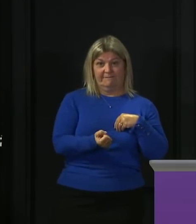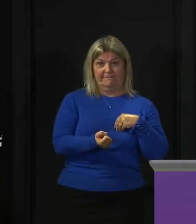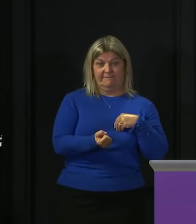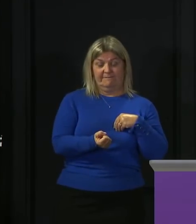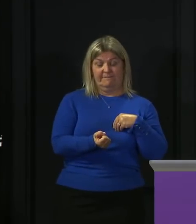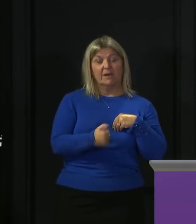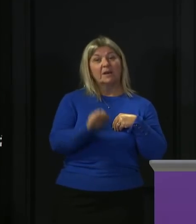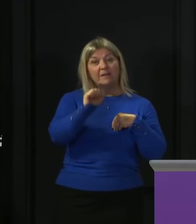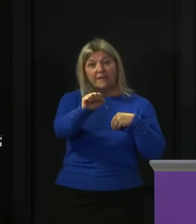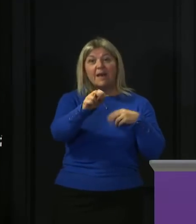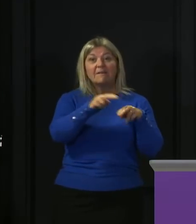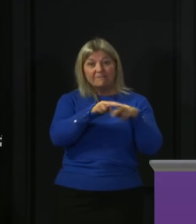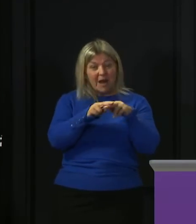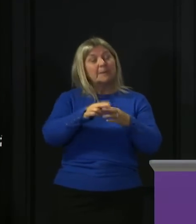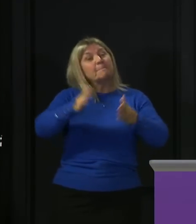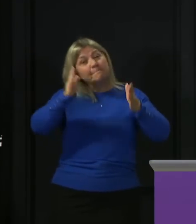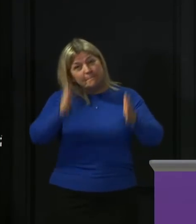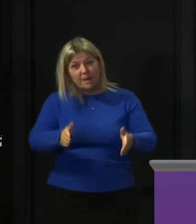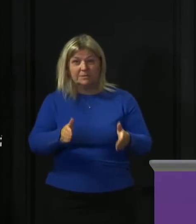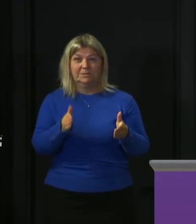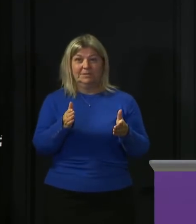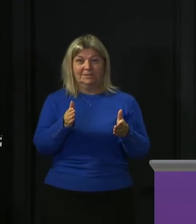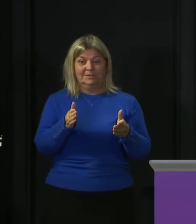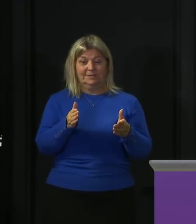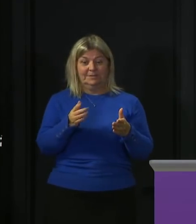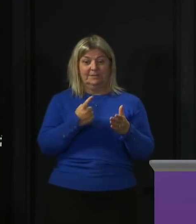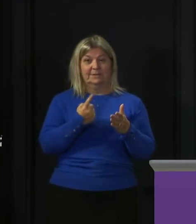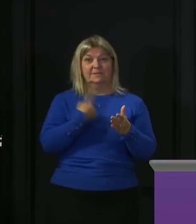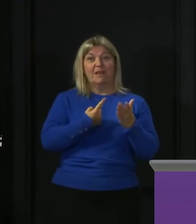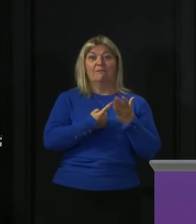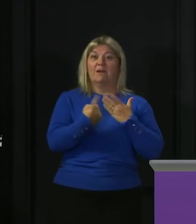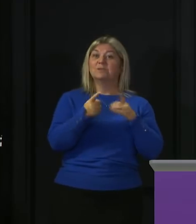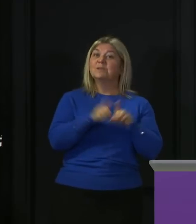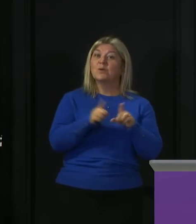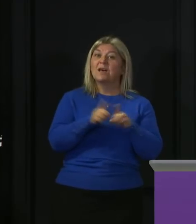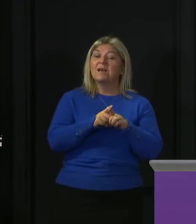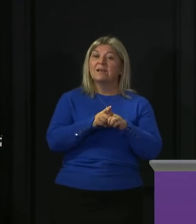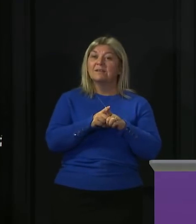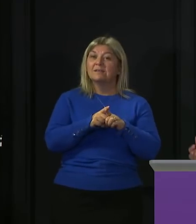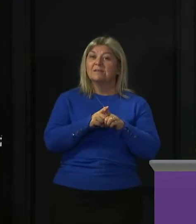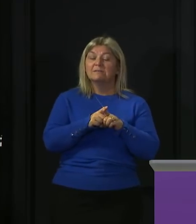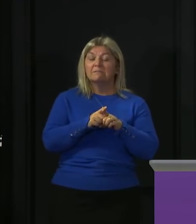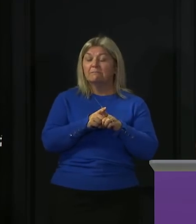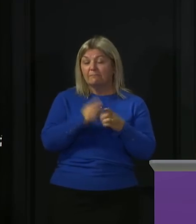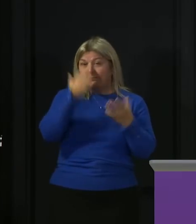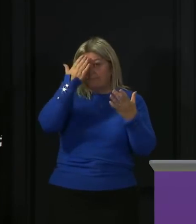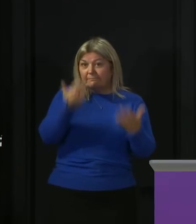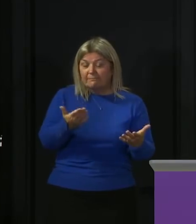isolate even though they don't have COVID, or they don't yet know because they are not yet displaying